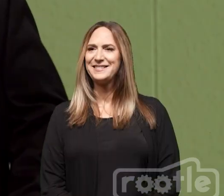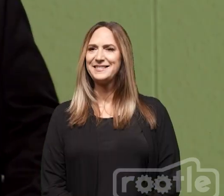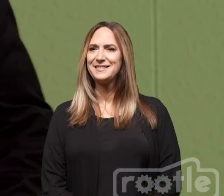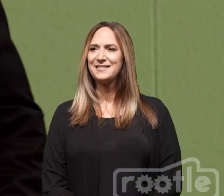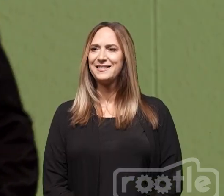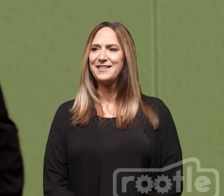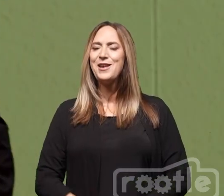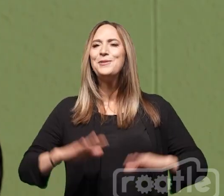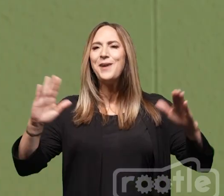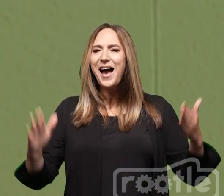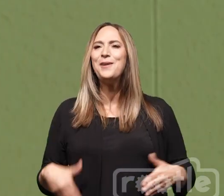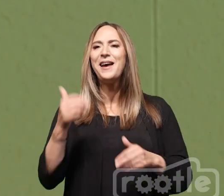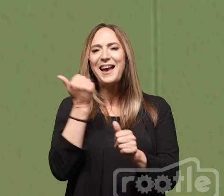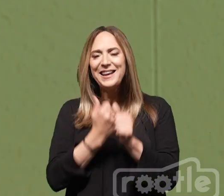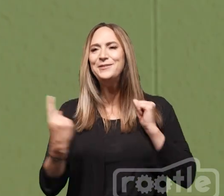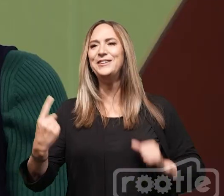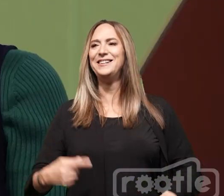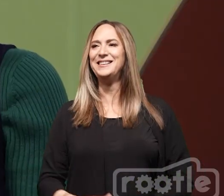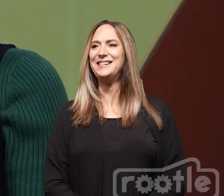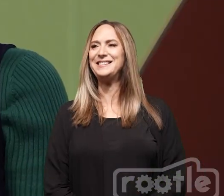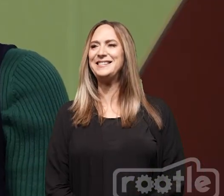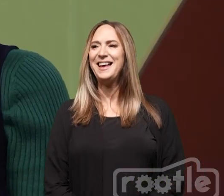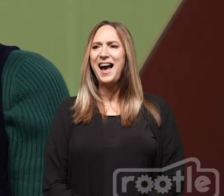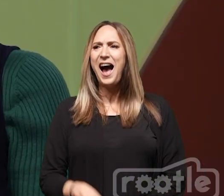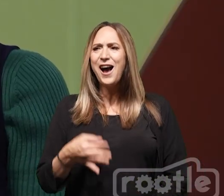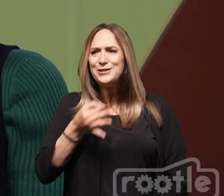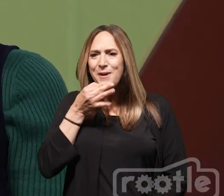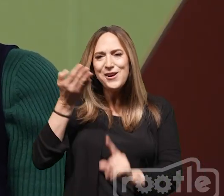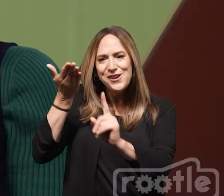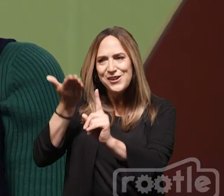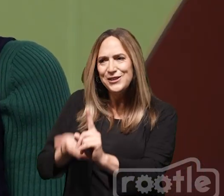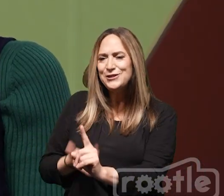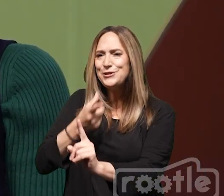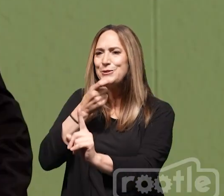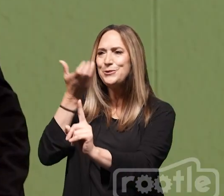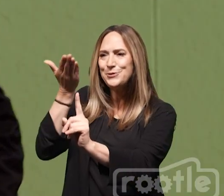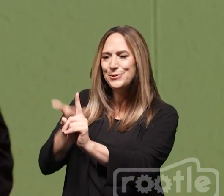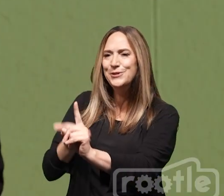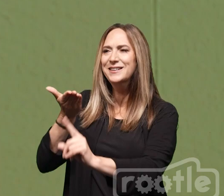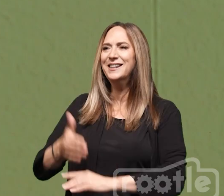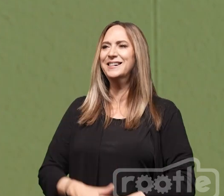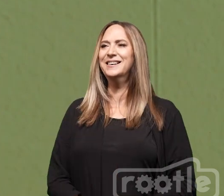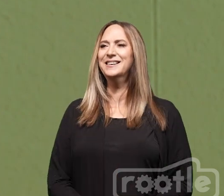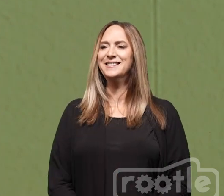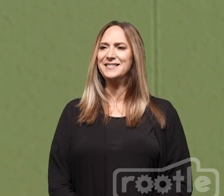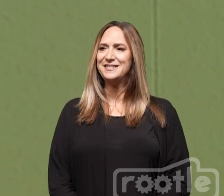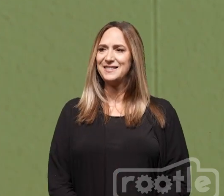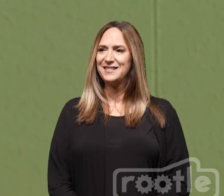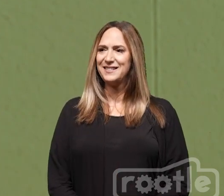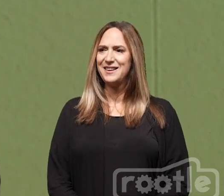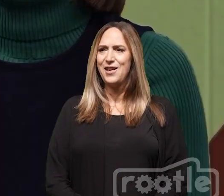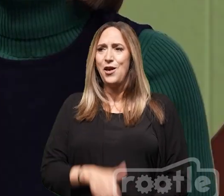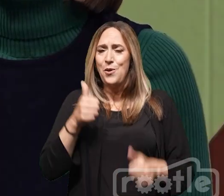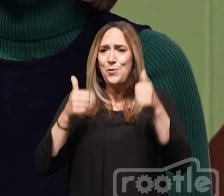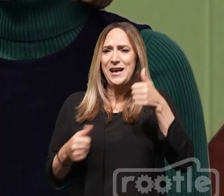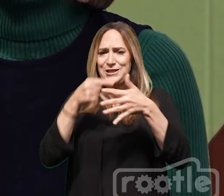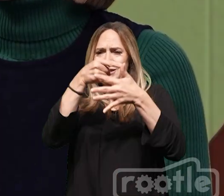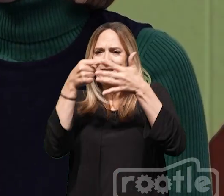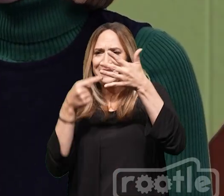Welcome everyone. And our expert, please introduce yourself and give us our first hint. Which of the five foundational building blocks